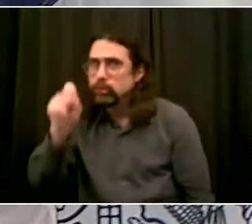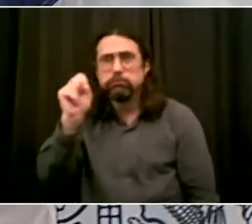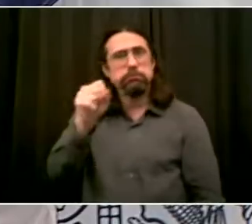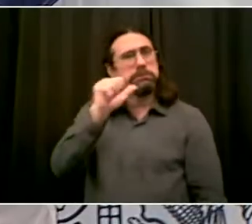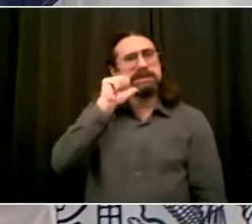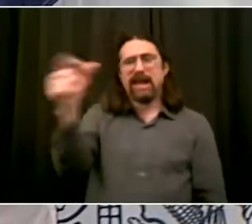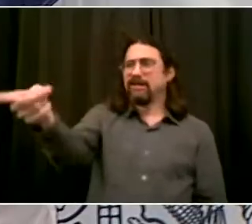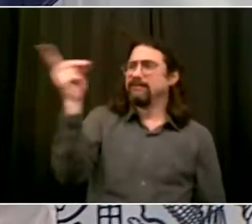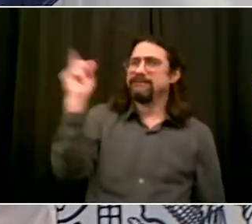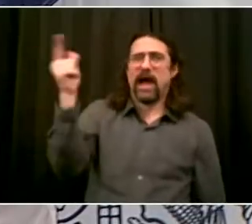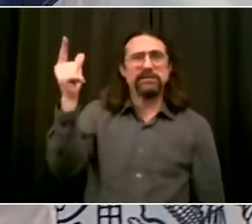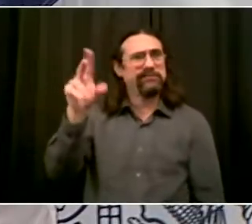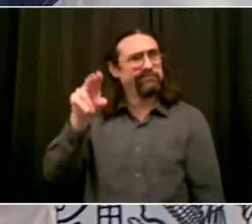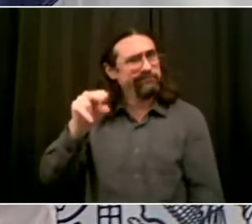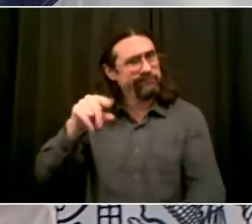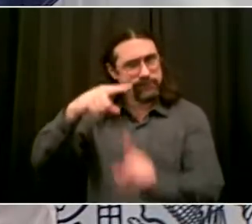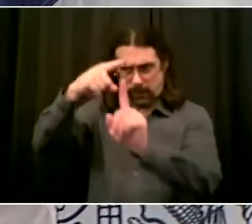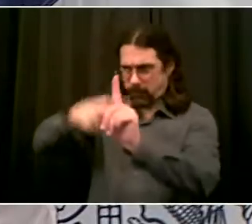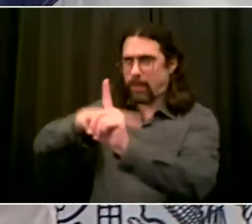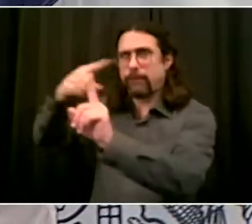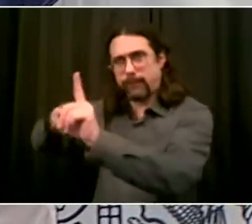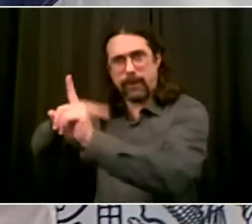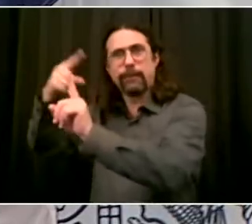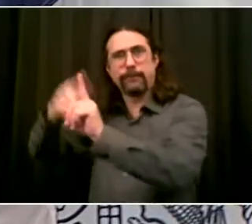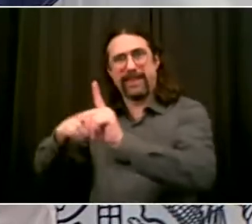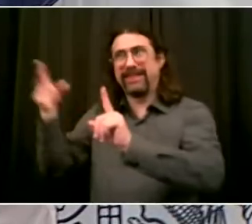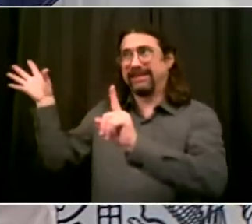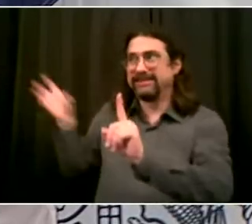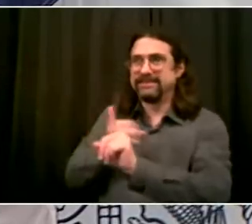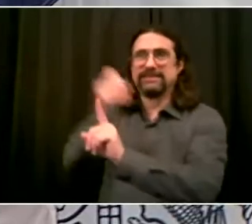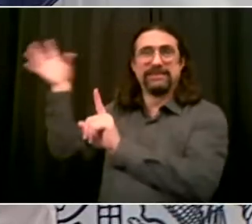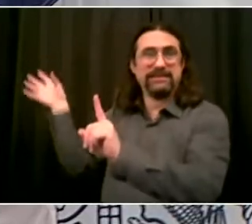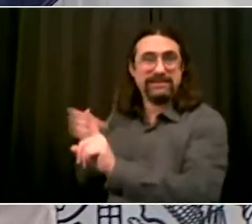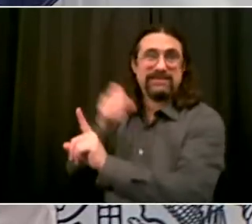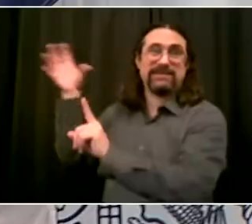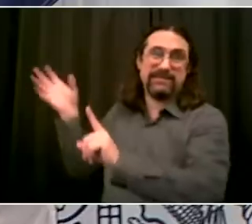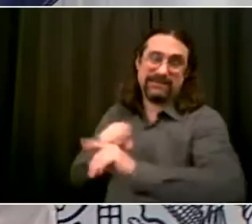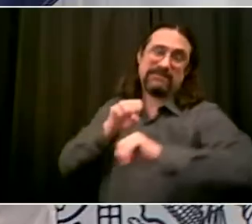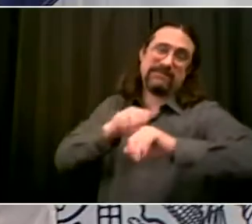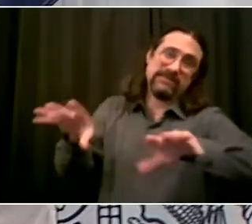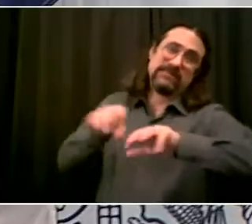CAUTIONS IN THE MEANTIME. EVERY PERSON WHO GETS